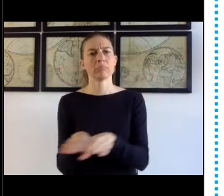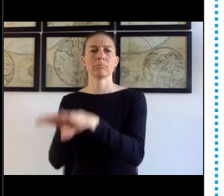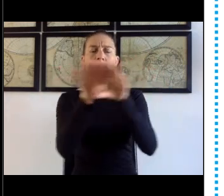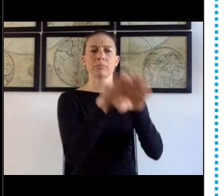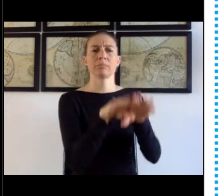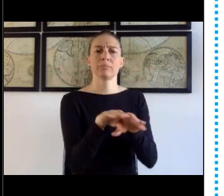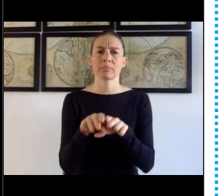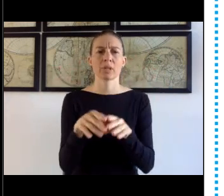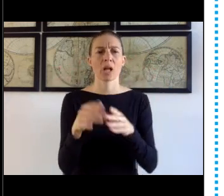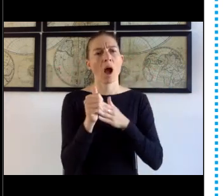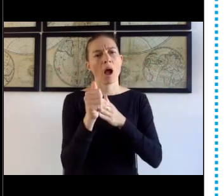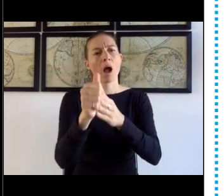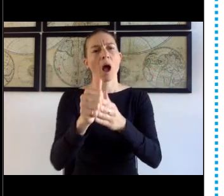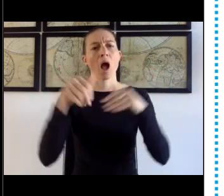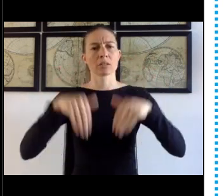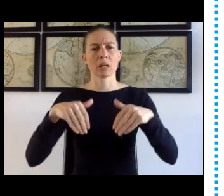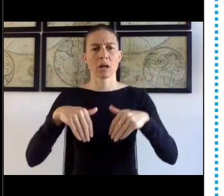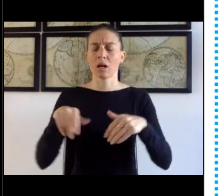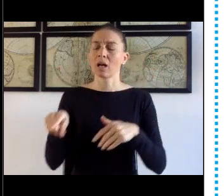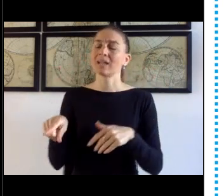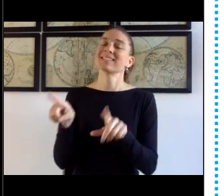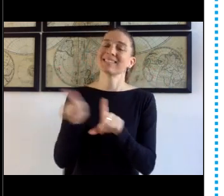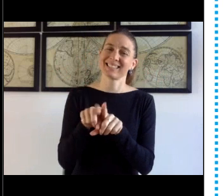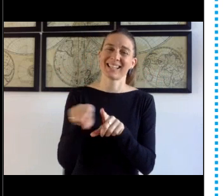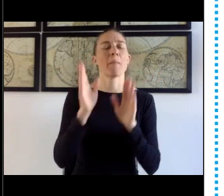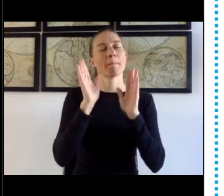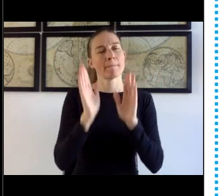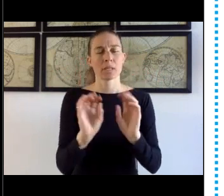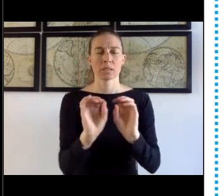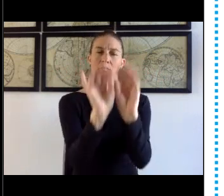it has to become easier as well and somebody with a guide dog